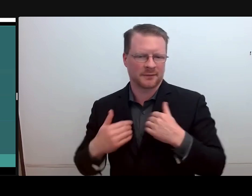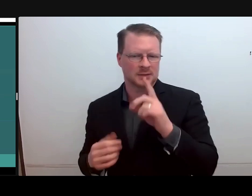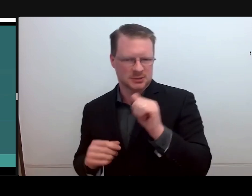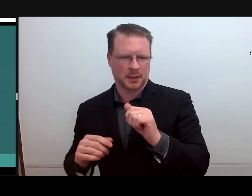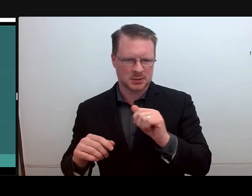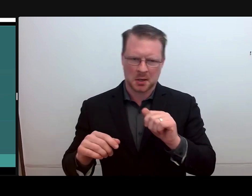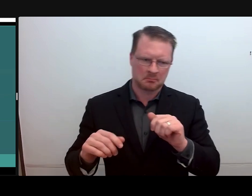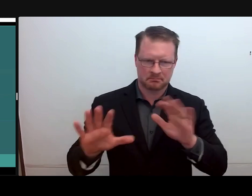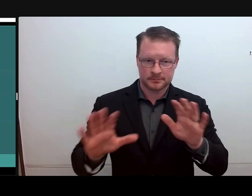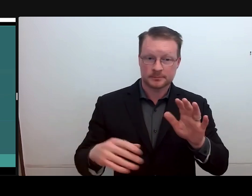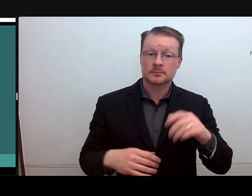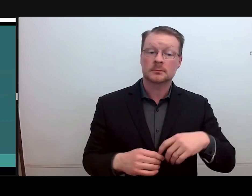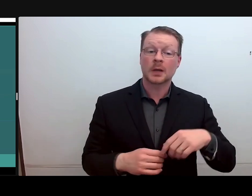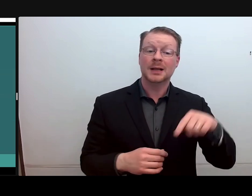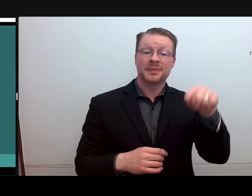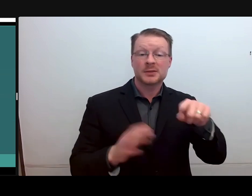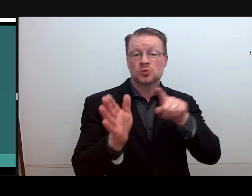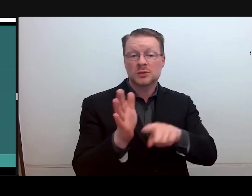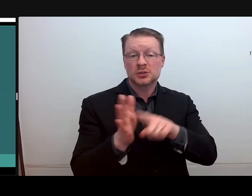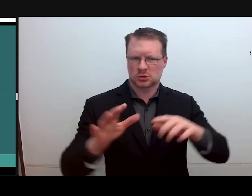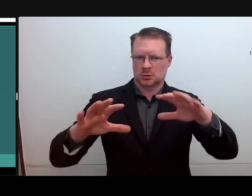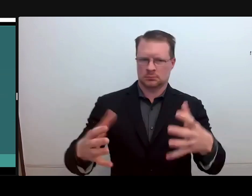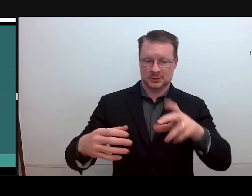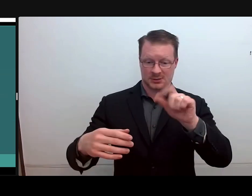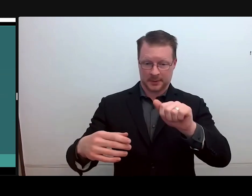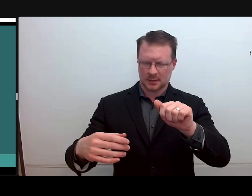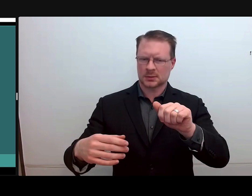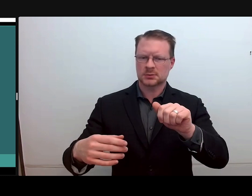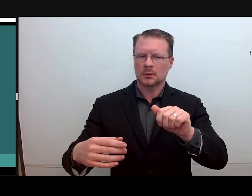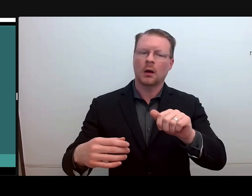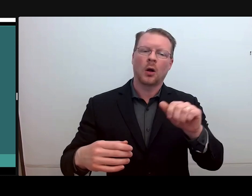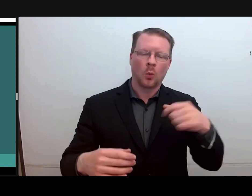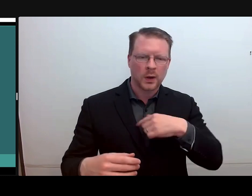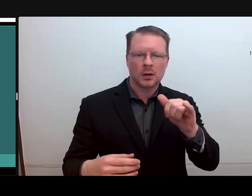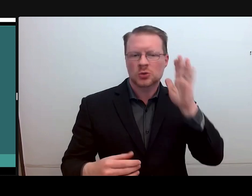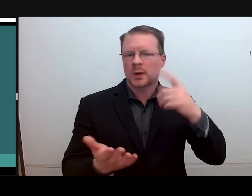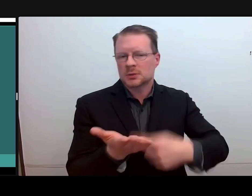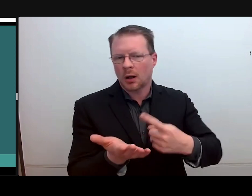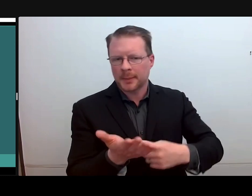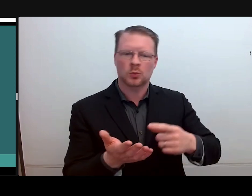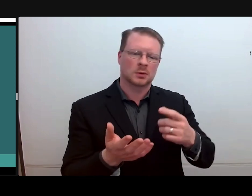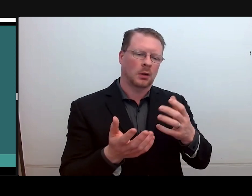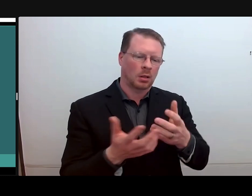identify as having a disability. This research looks at disability as a whole.